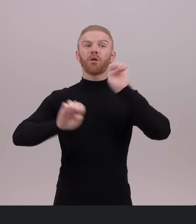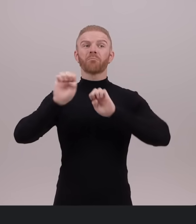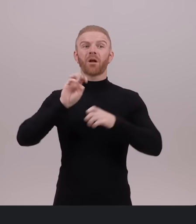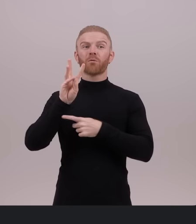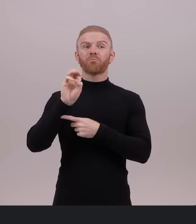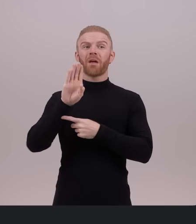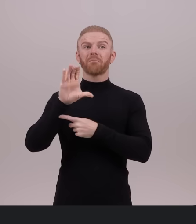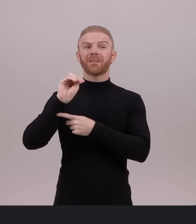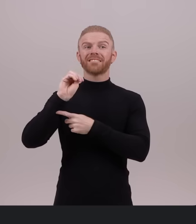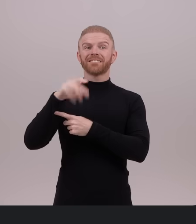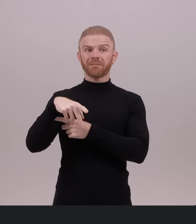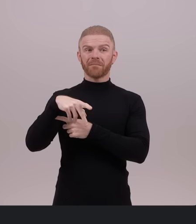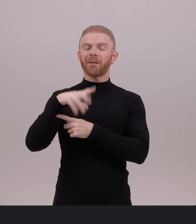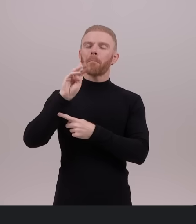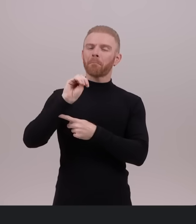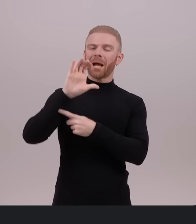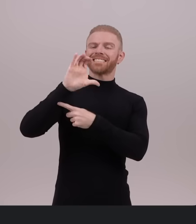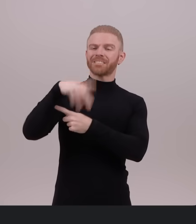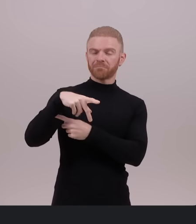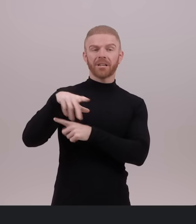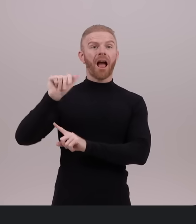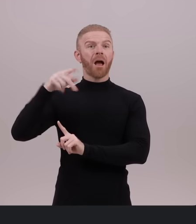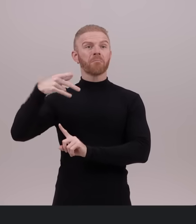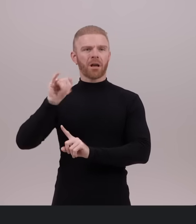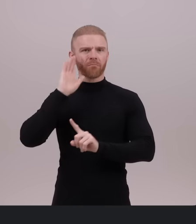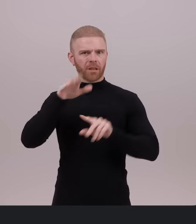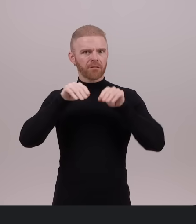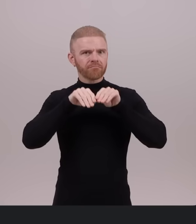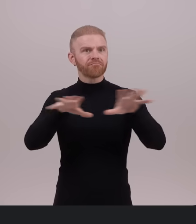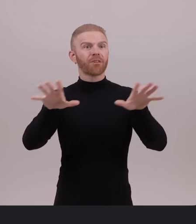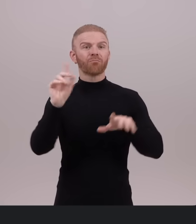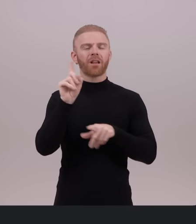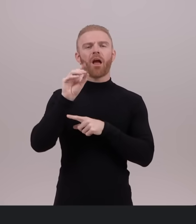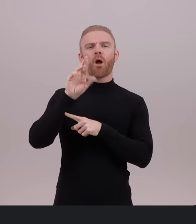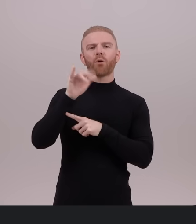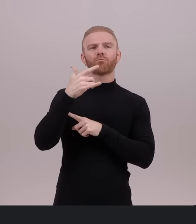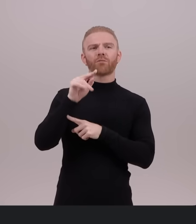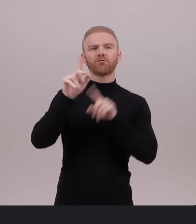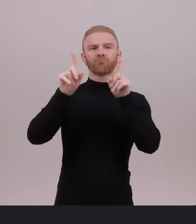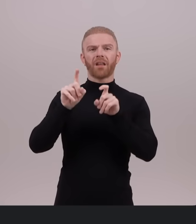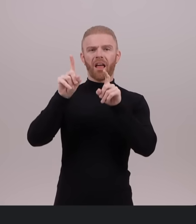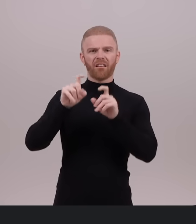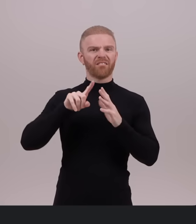API will enter Origin Trial starting in Chrome 149.